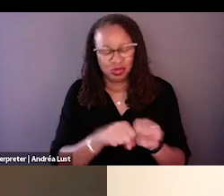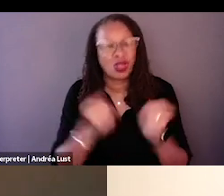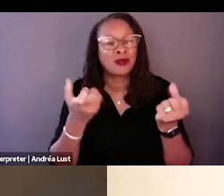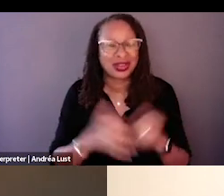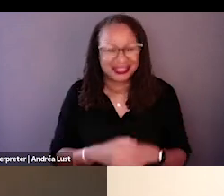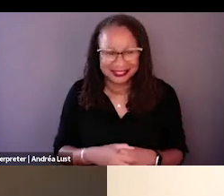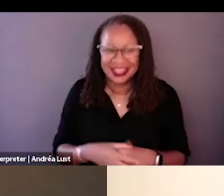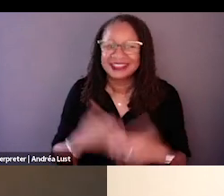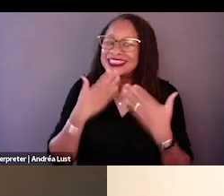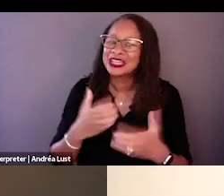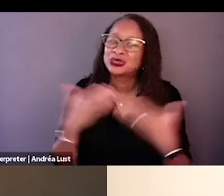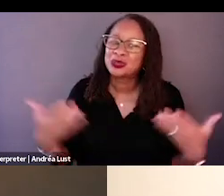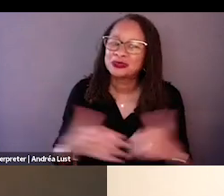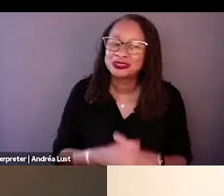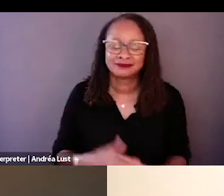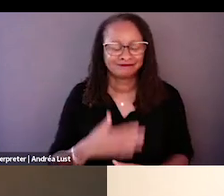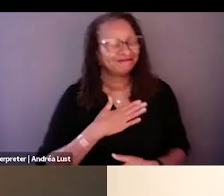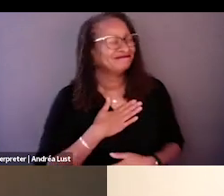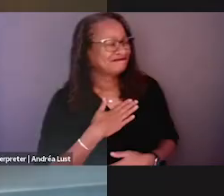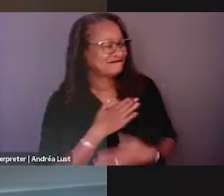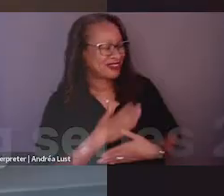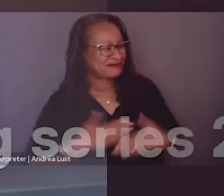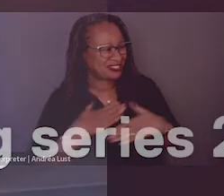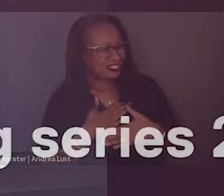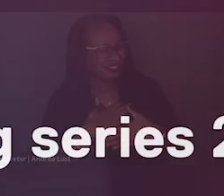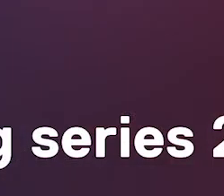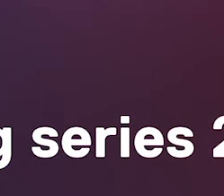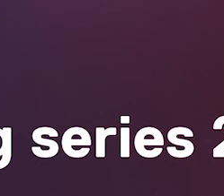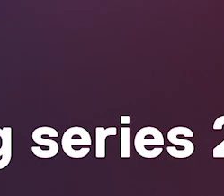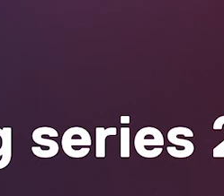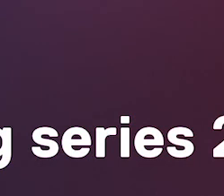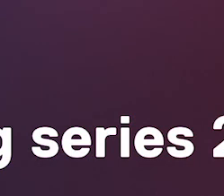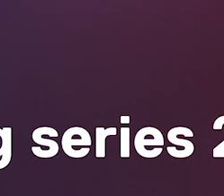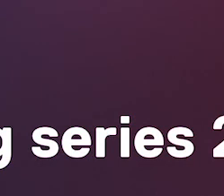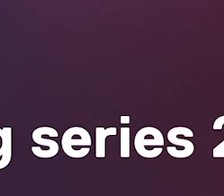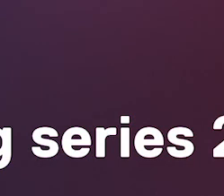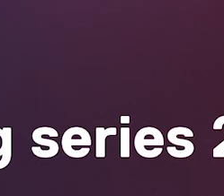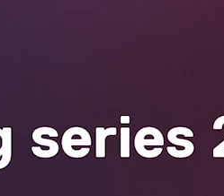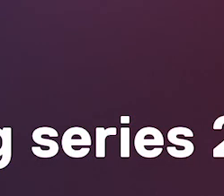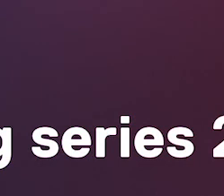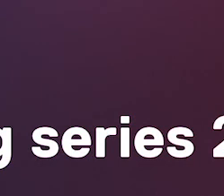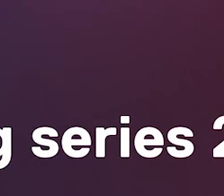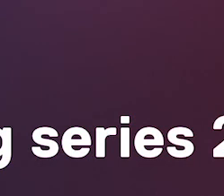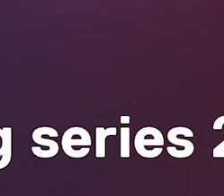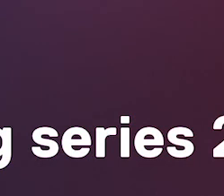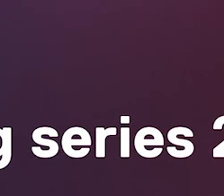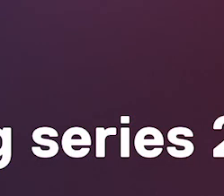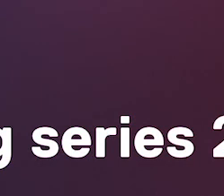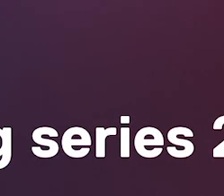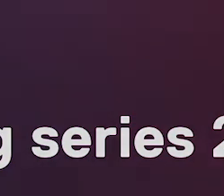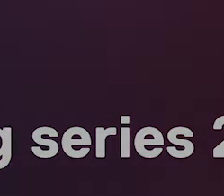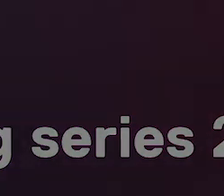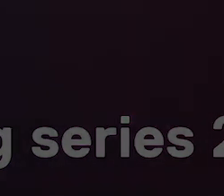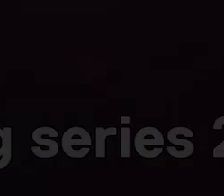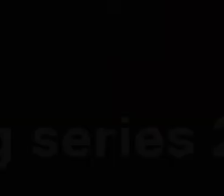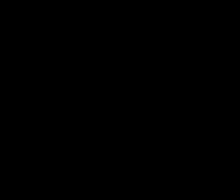I know it's in circulation and I hope people will see it for its subject matter and the way you